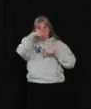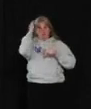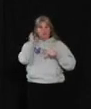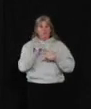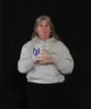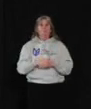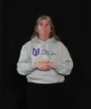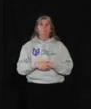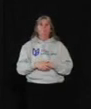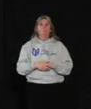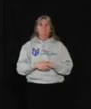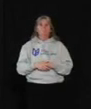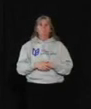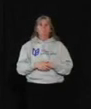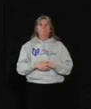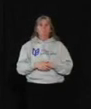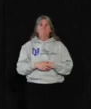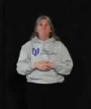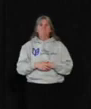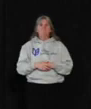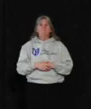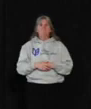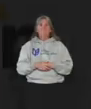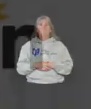Yukon. Thank you.